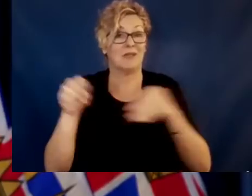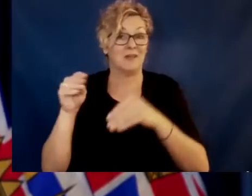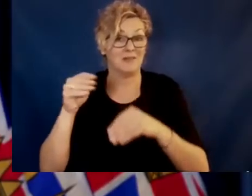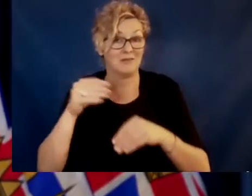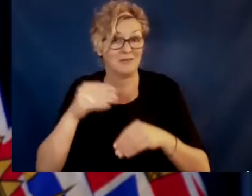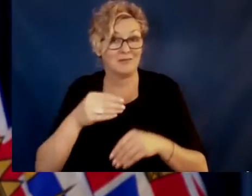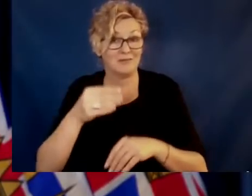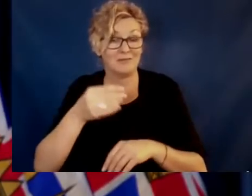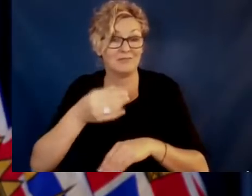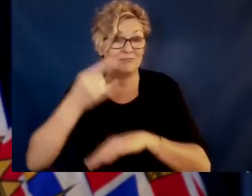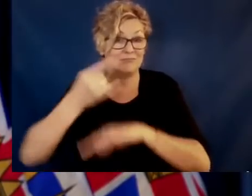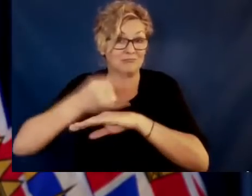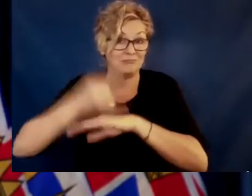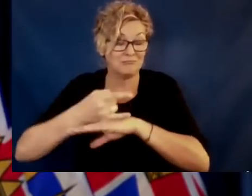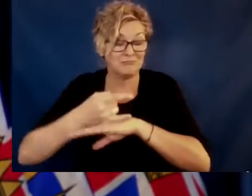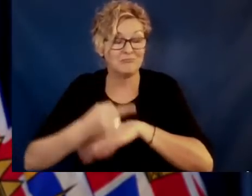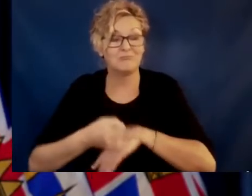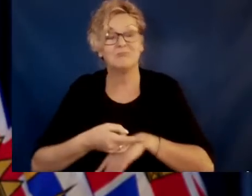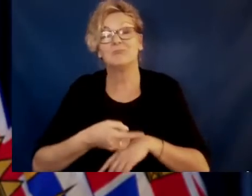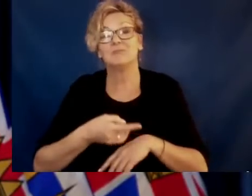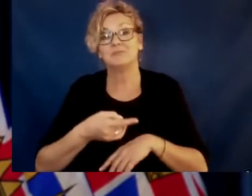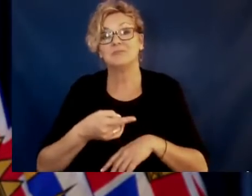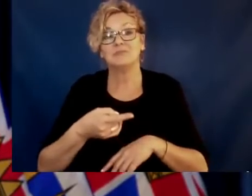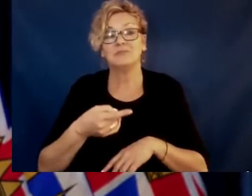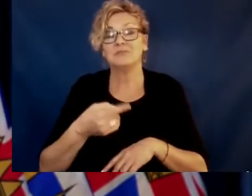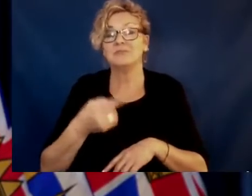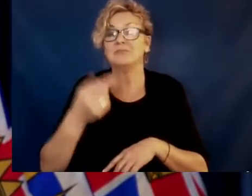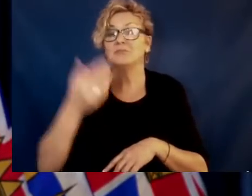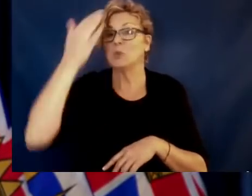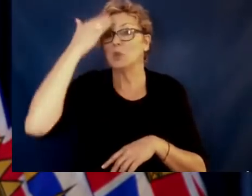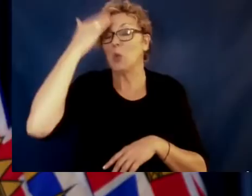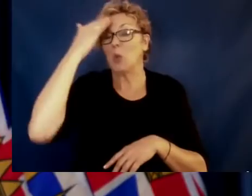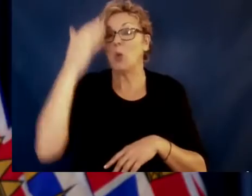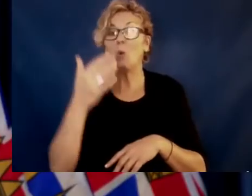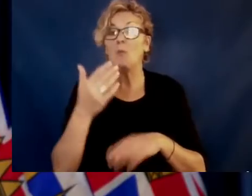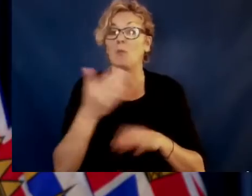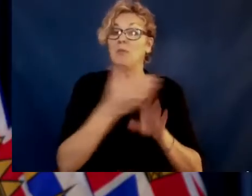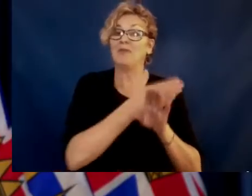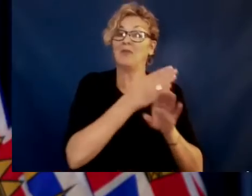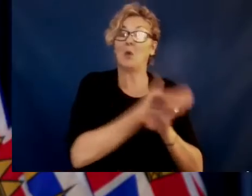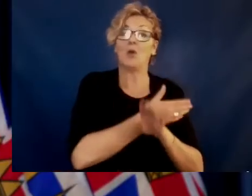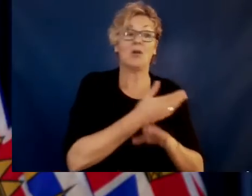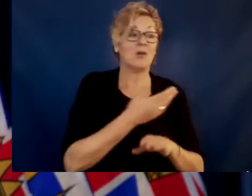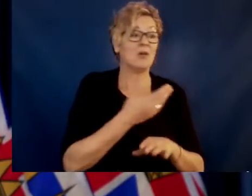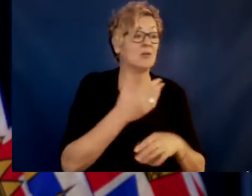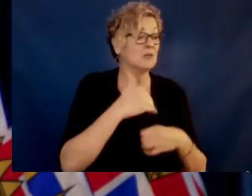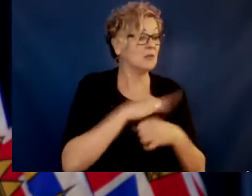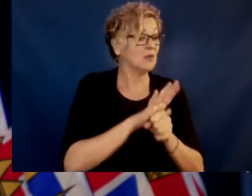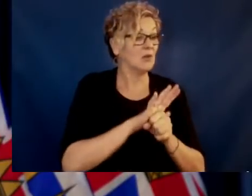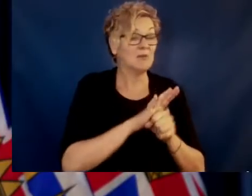nightclub environment. We've had to put some orders around banquet halls because we knew it was very